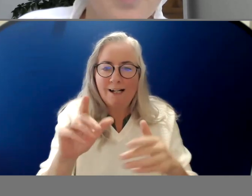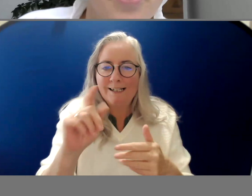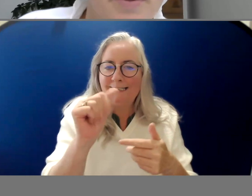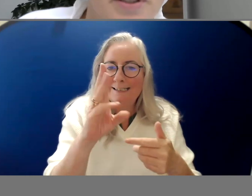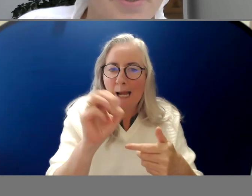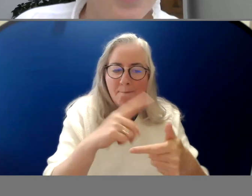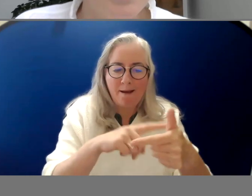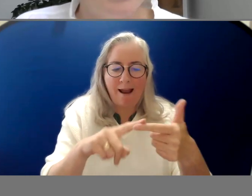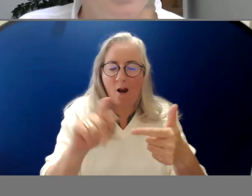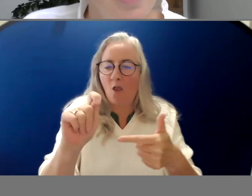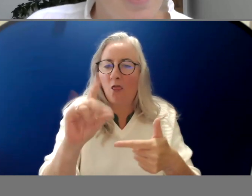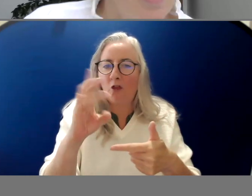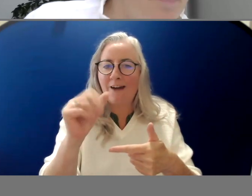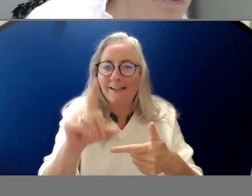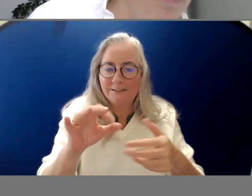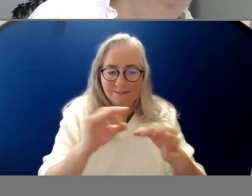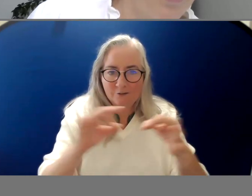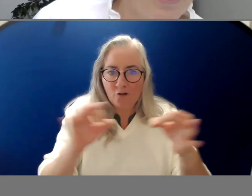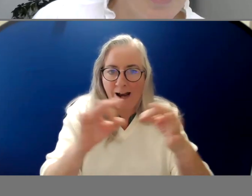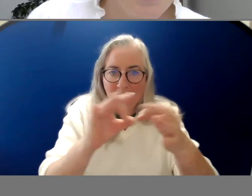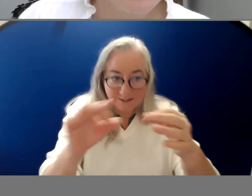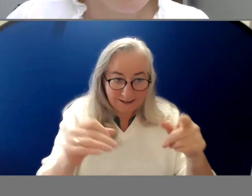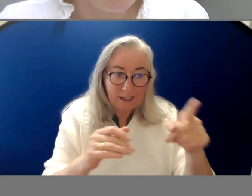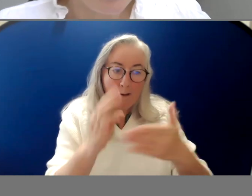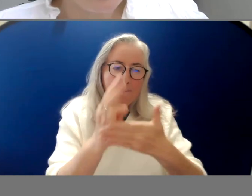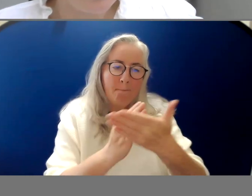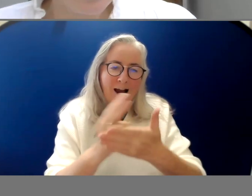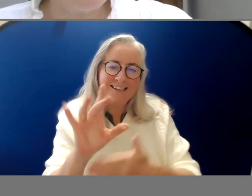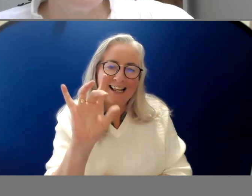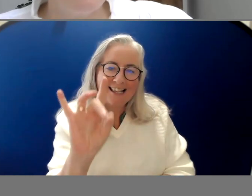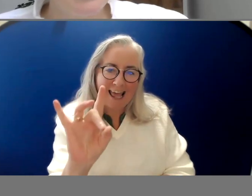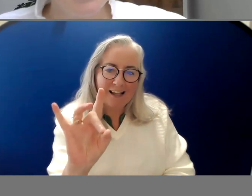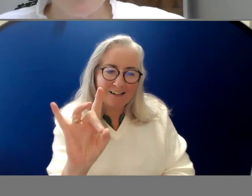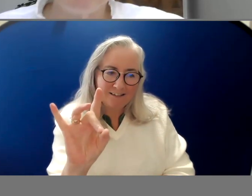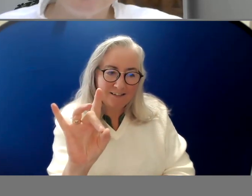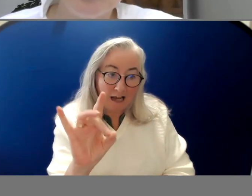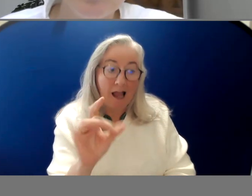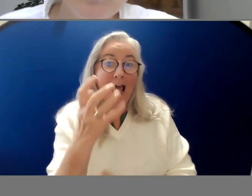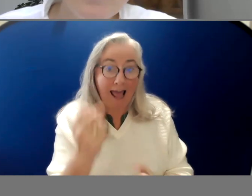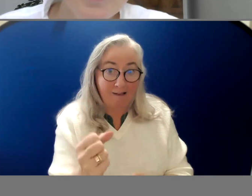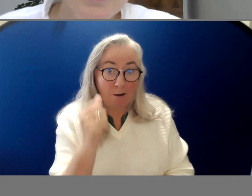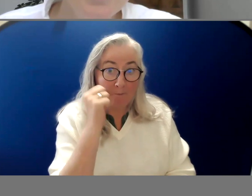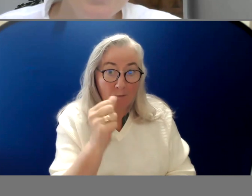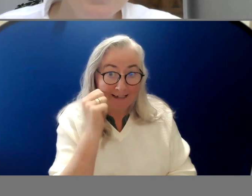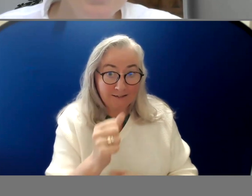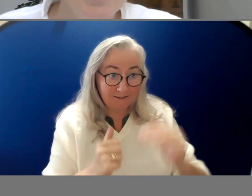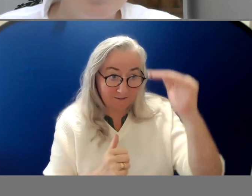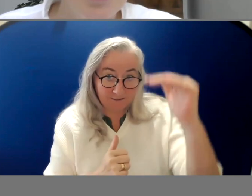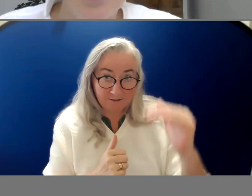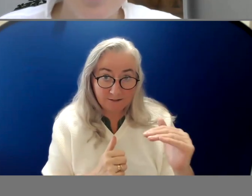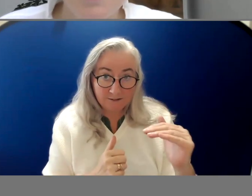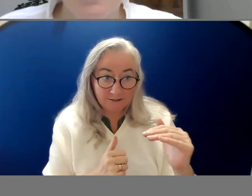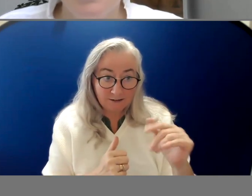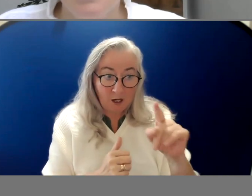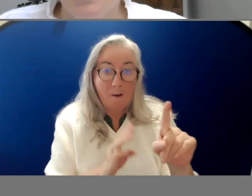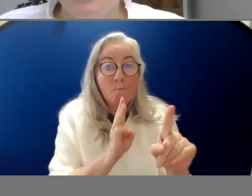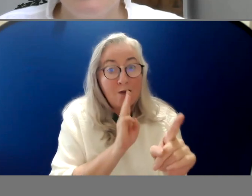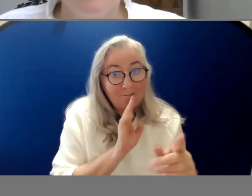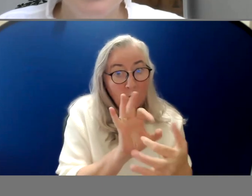come to an image on this shortly for part K yes taper treads are permitted in private homes and the